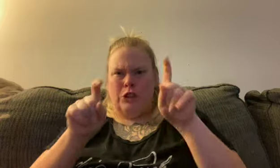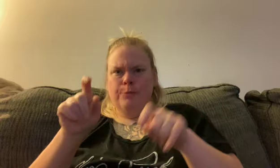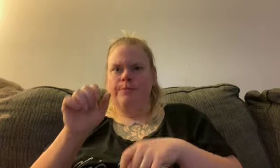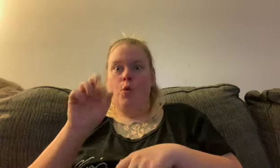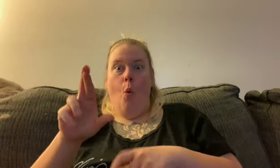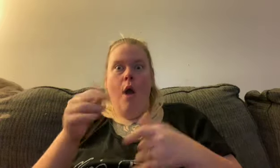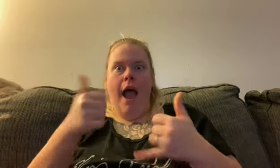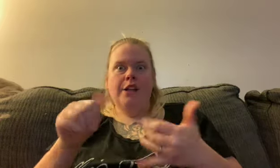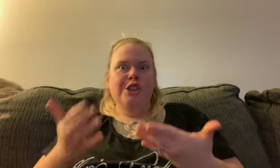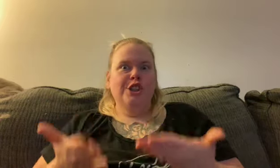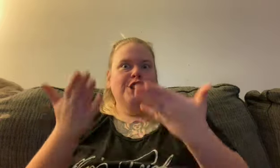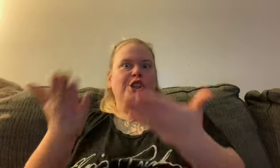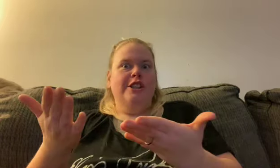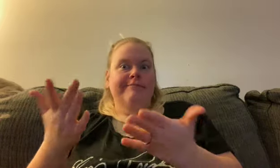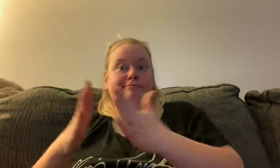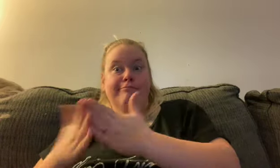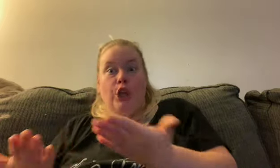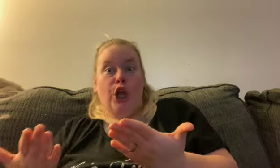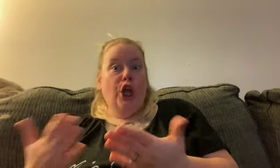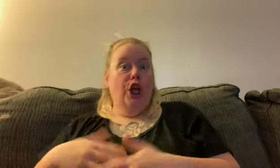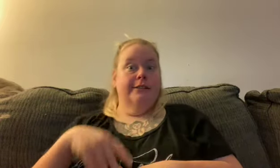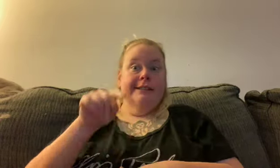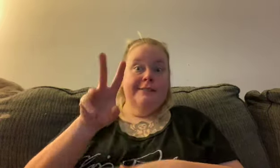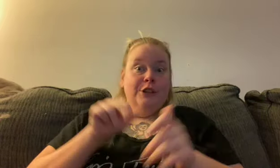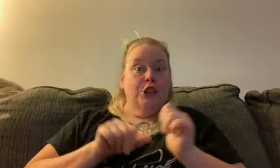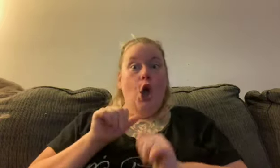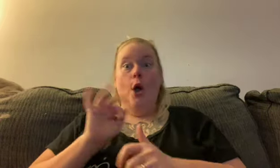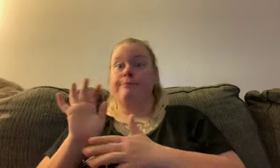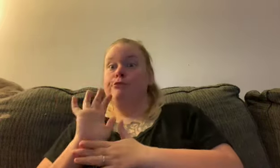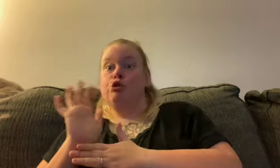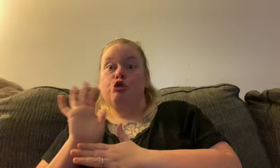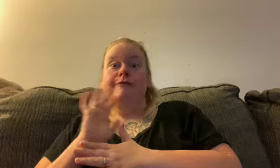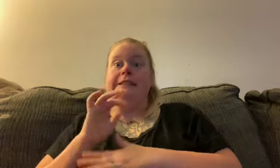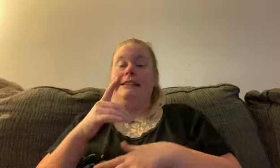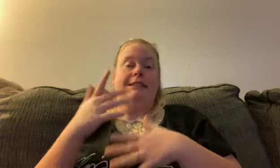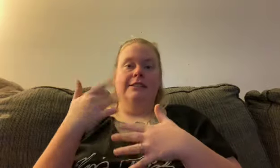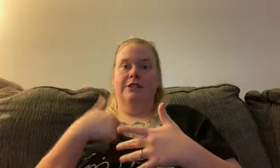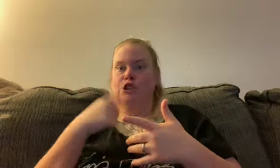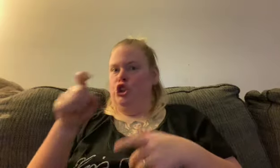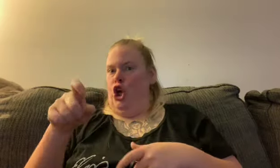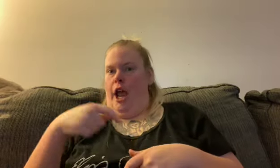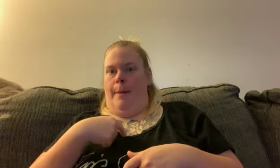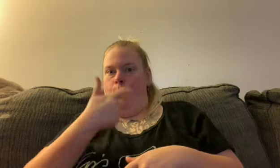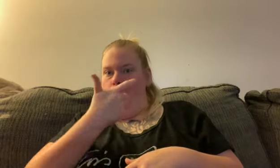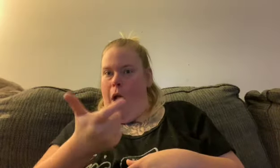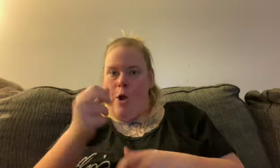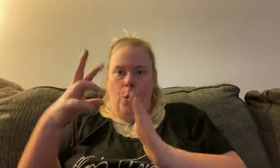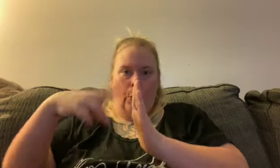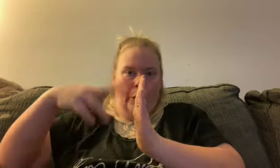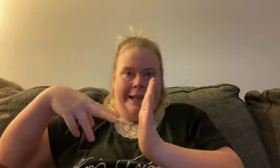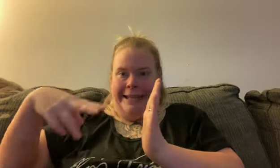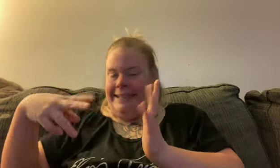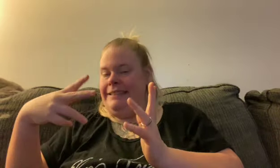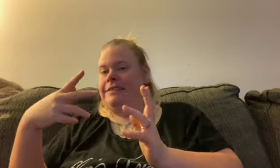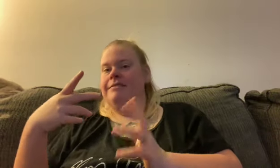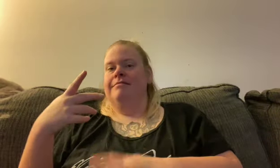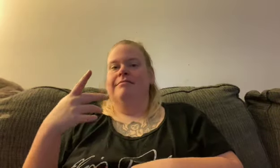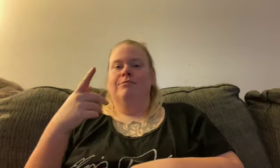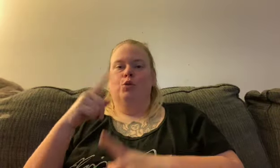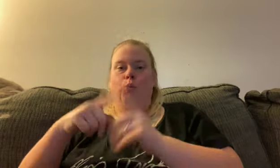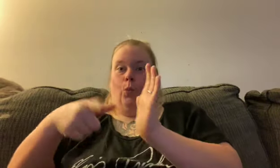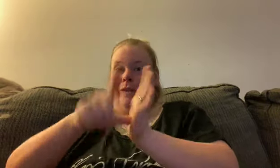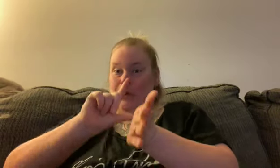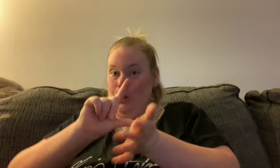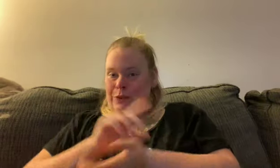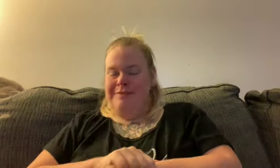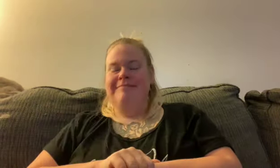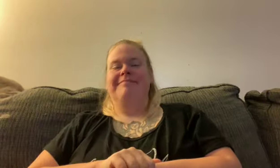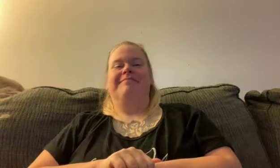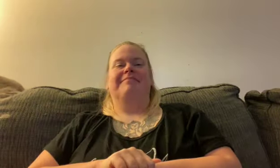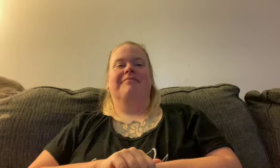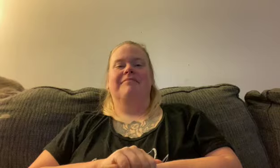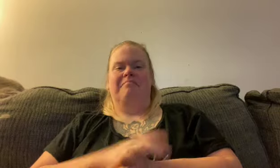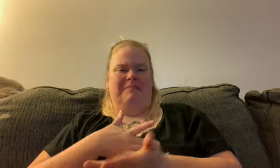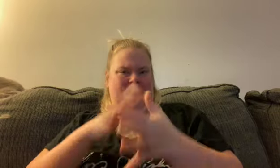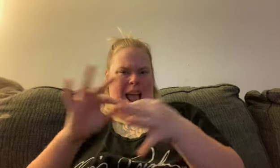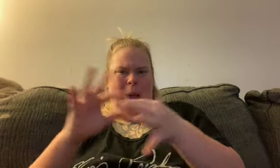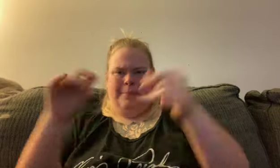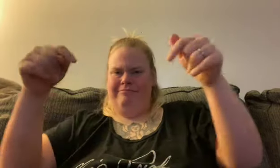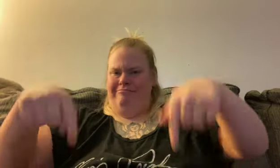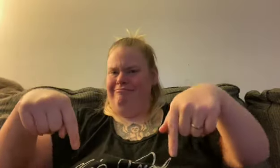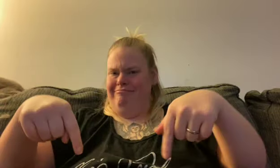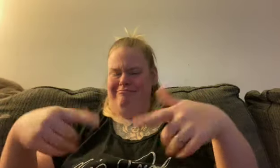Also please comment below if you have any questions or suggest a book, tv show, or movie for me to read/watch and review.